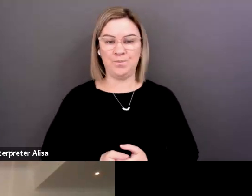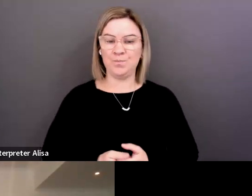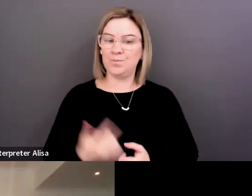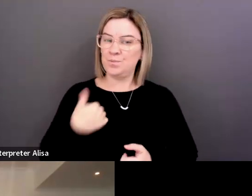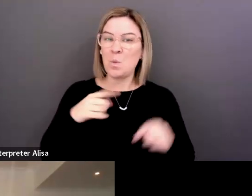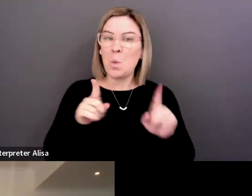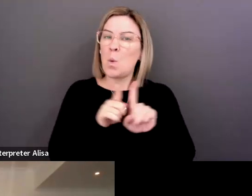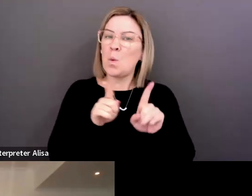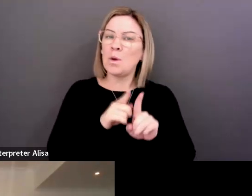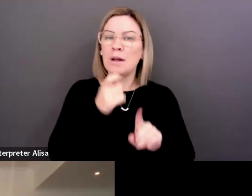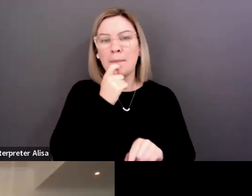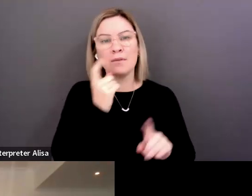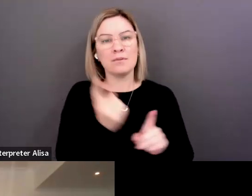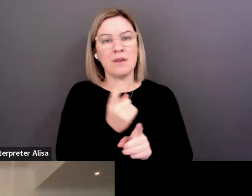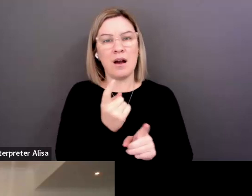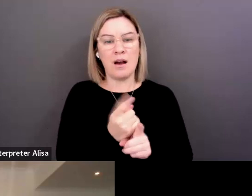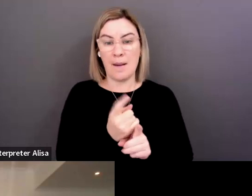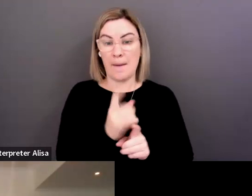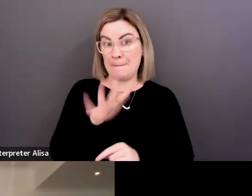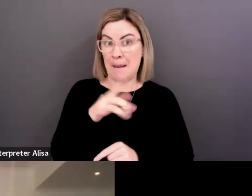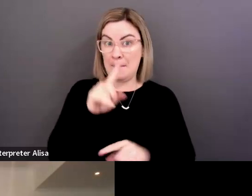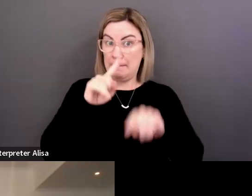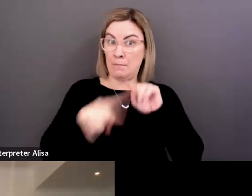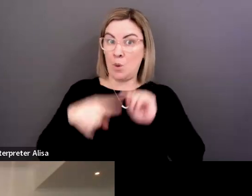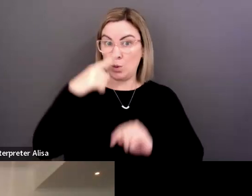off.